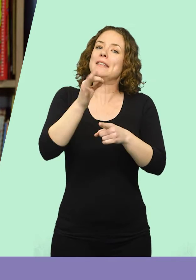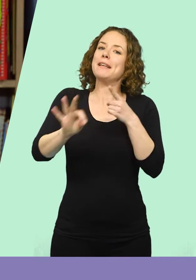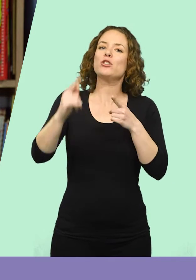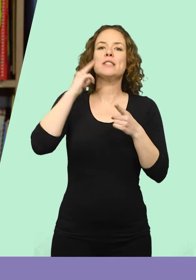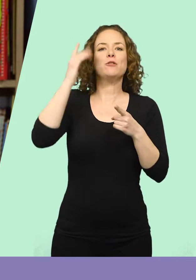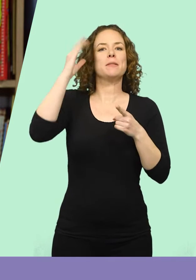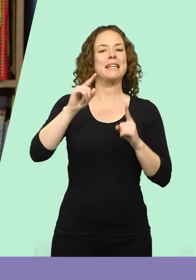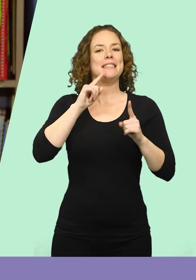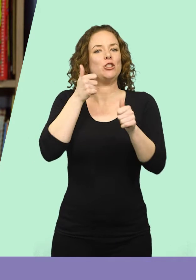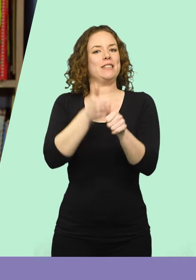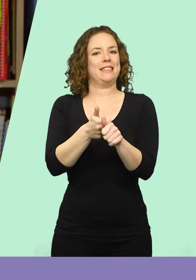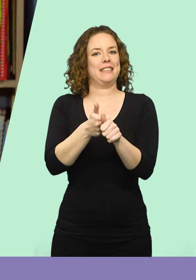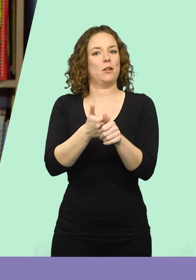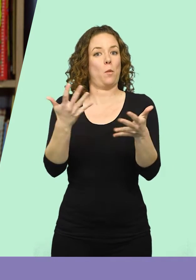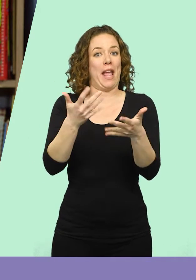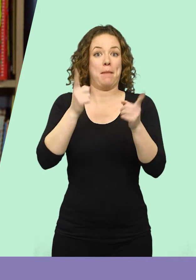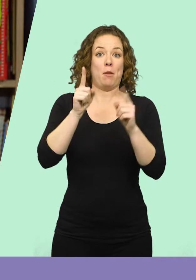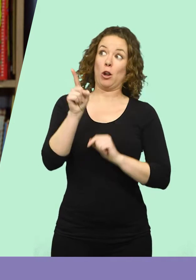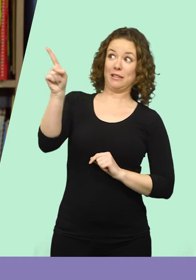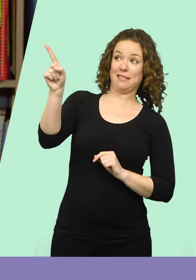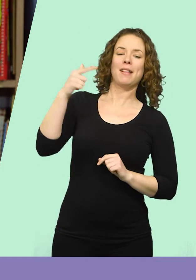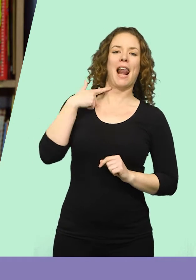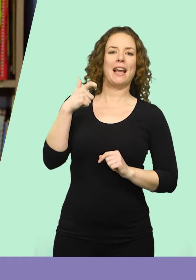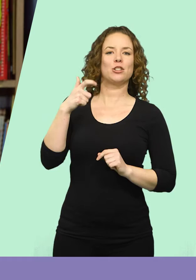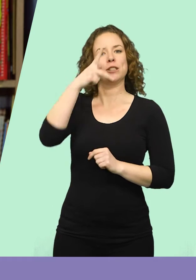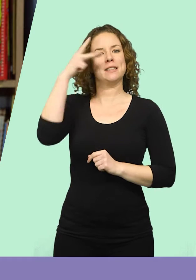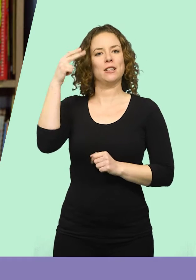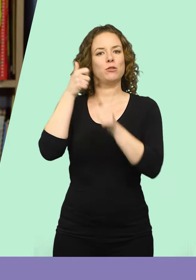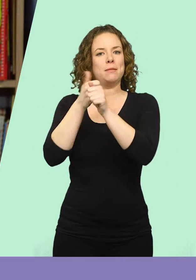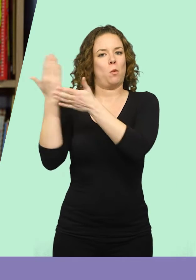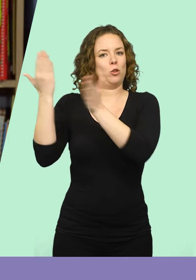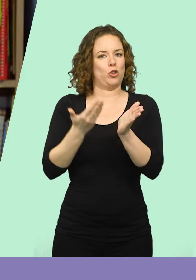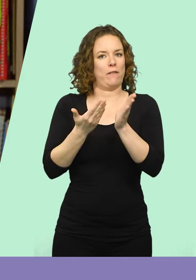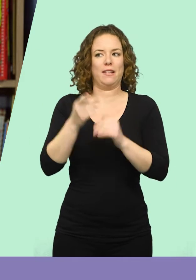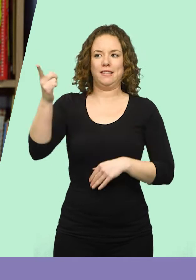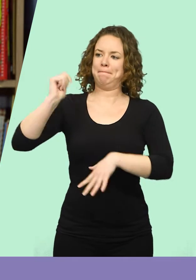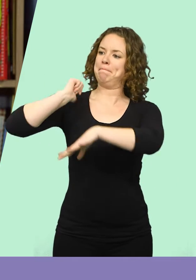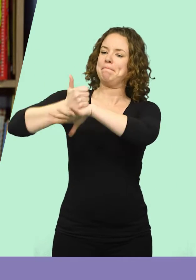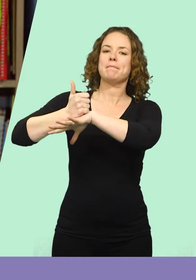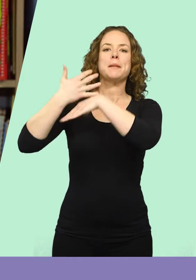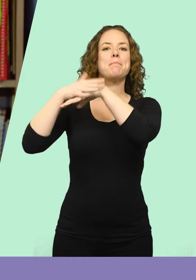I'm employed by the Lancasterian Sensory Support Service in the hearing impaired resource space